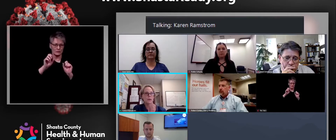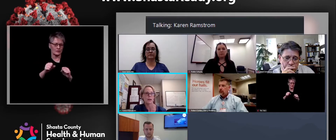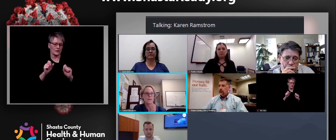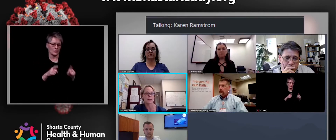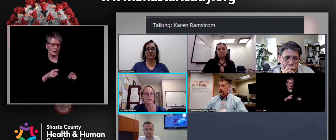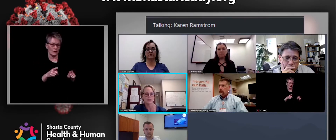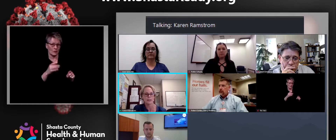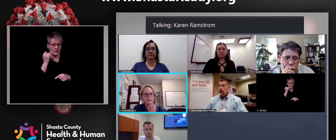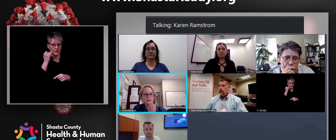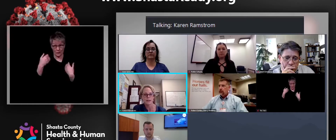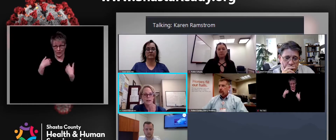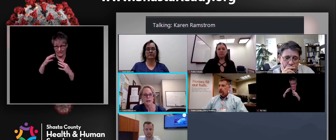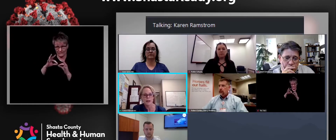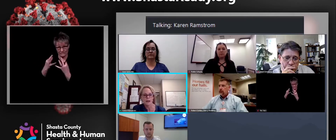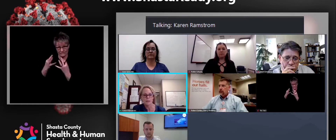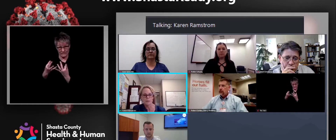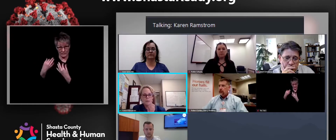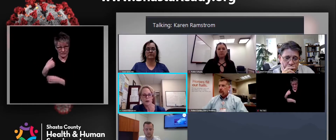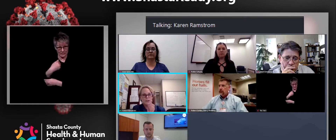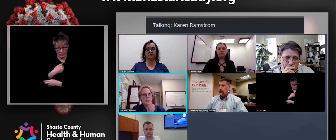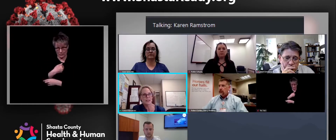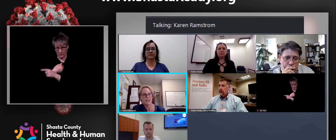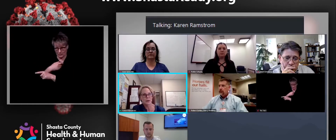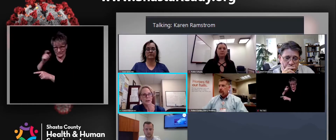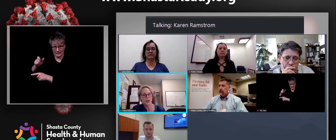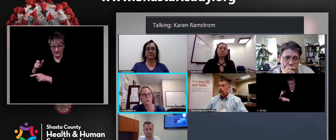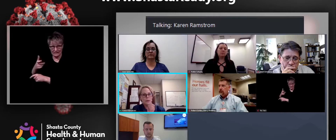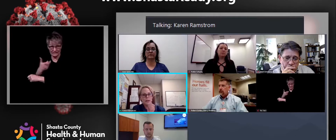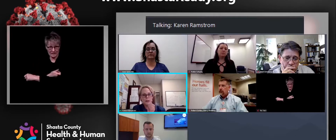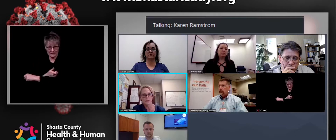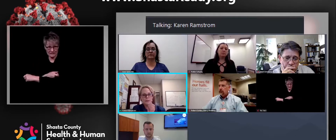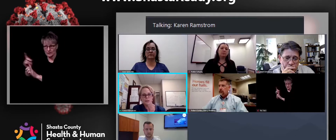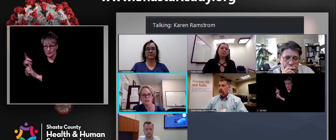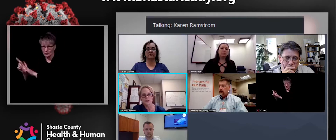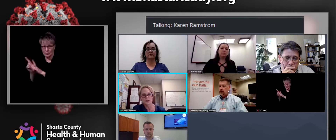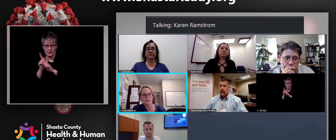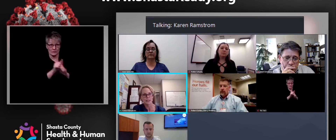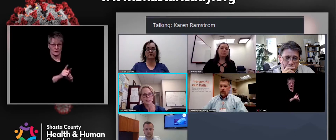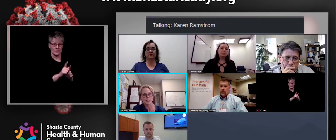member and you can get vaccinated. We're also considering opening up to individuals